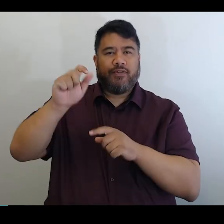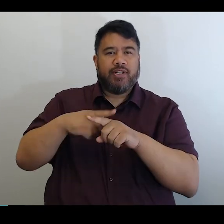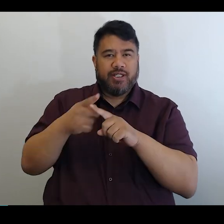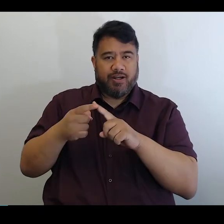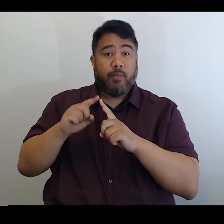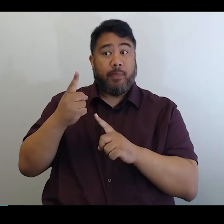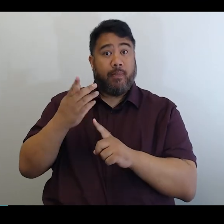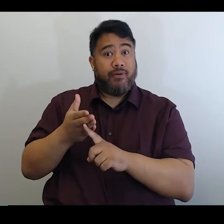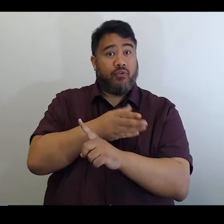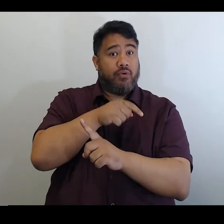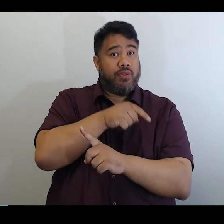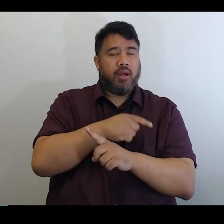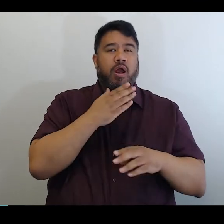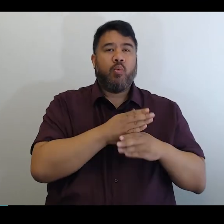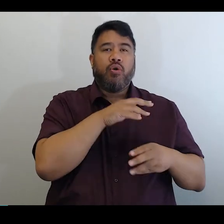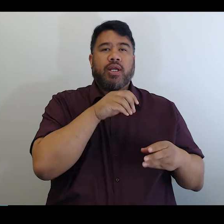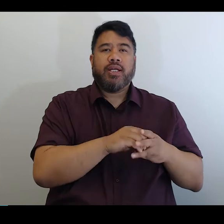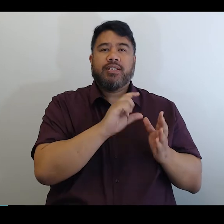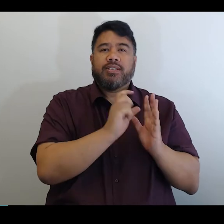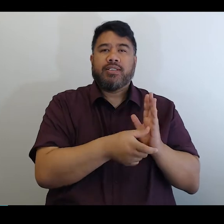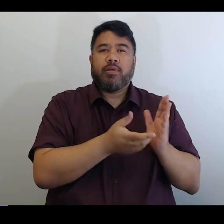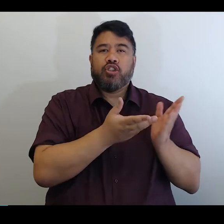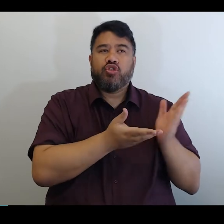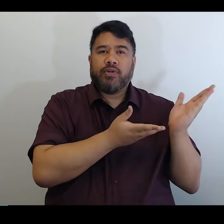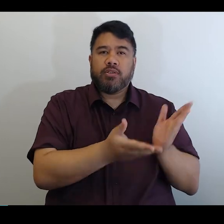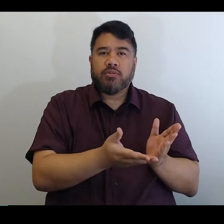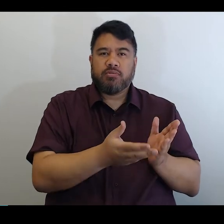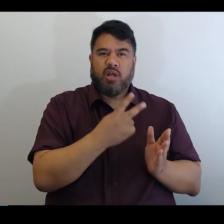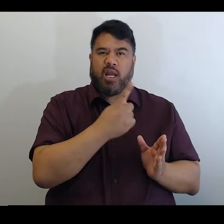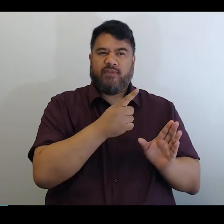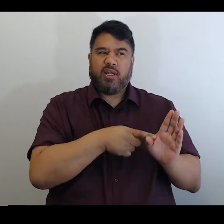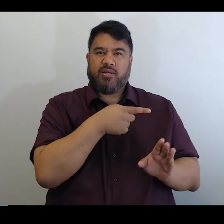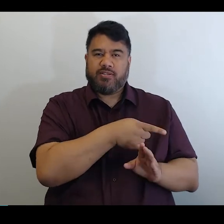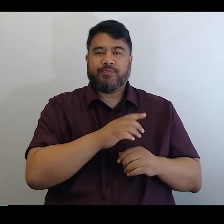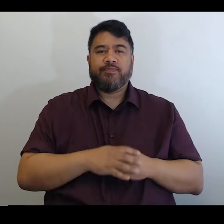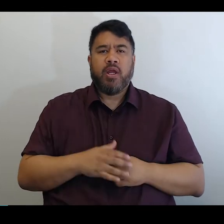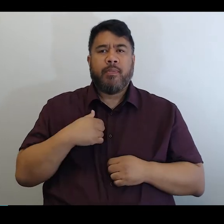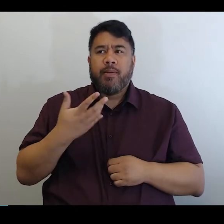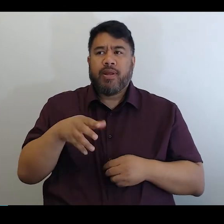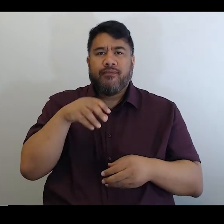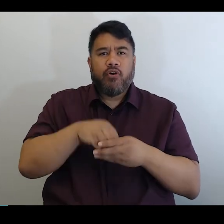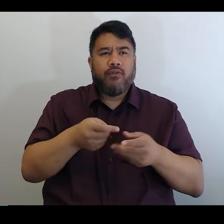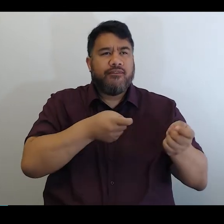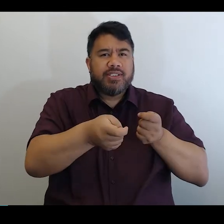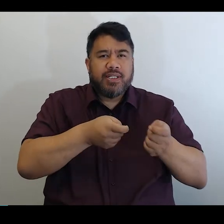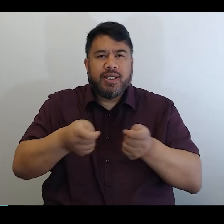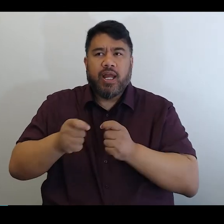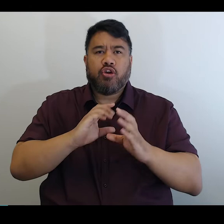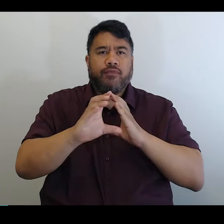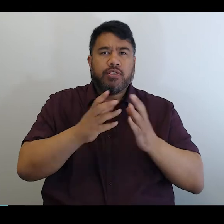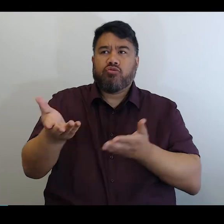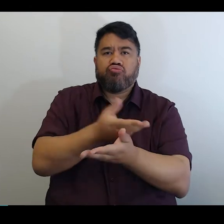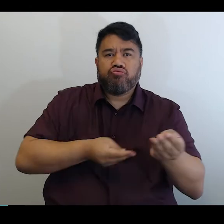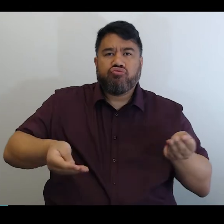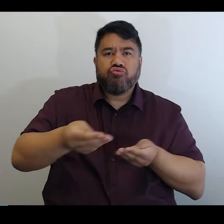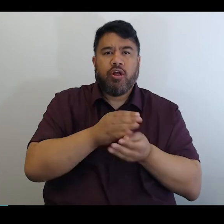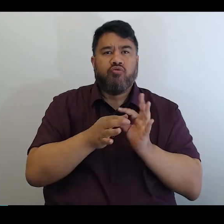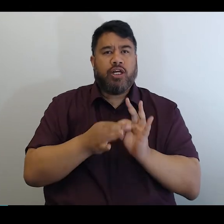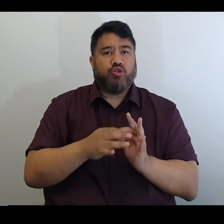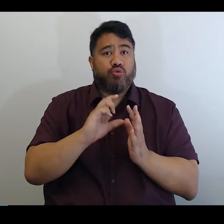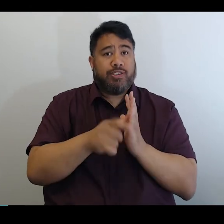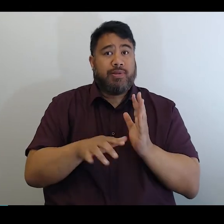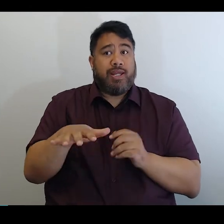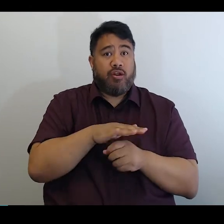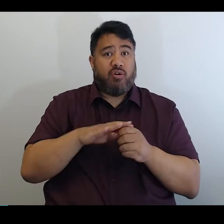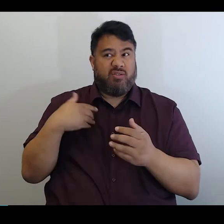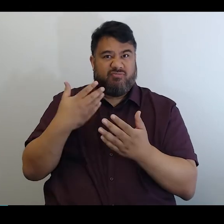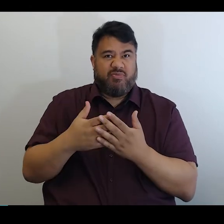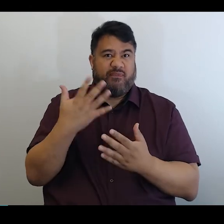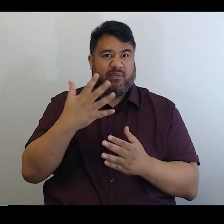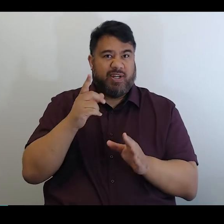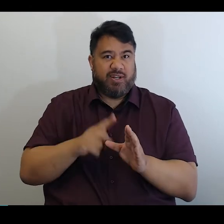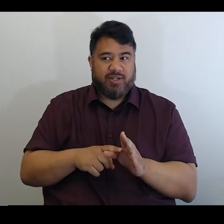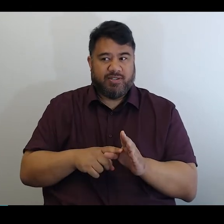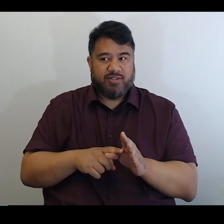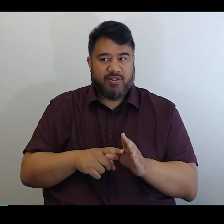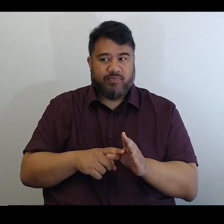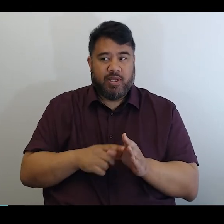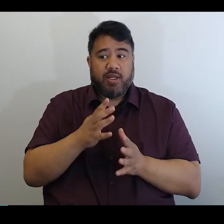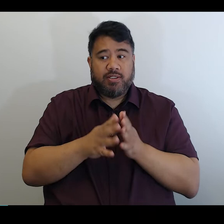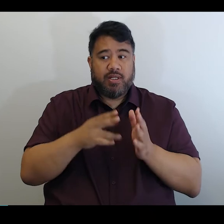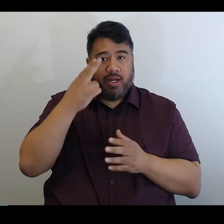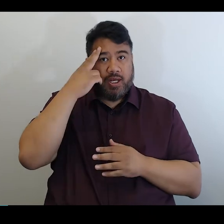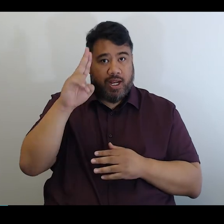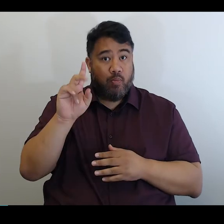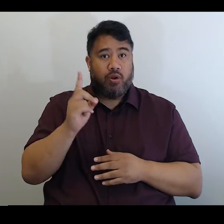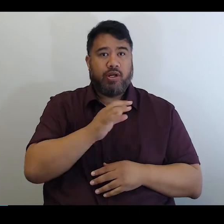I worked for a disability service provider for 11 years, I have facilitated many conversations in and around disability over the last 15 years and my sign name is Prudence which portrays beads around my neck.